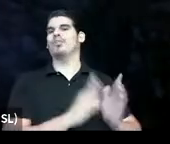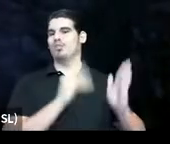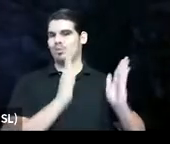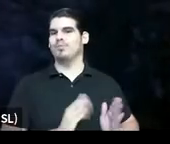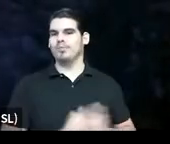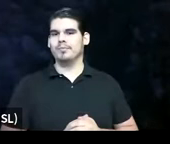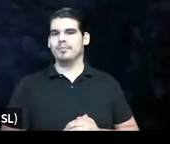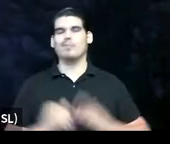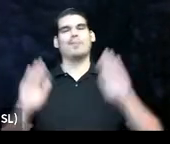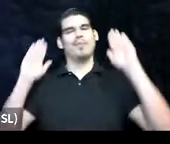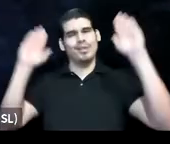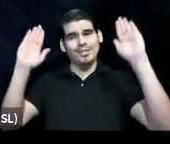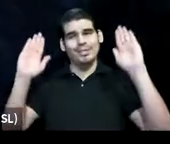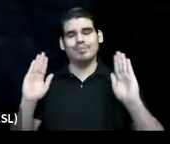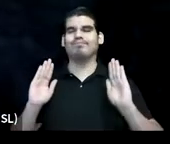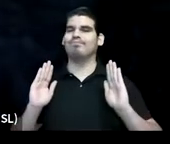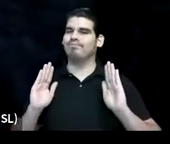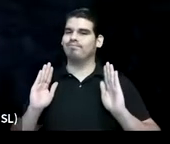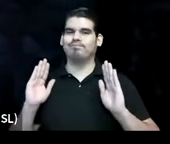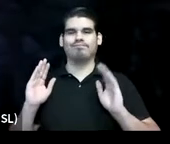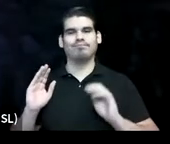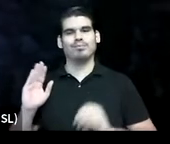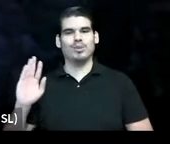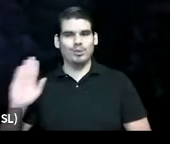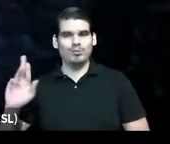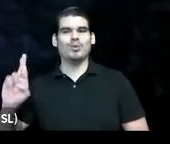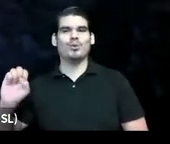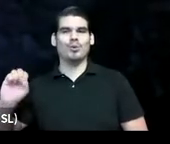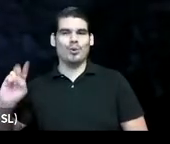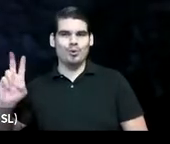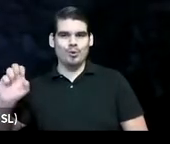RAD Two I think you've already shared your resolves but do you want to share anything additional